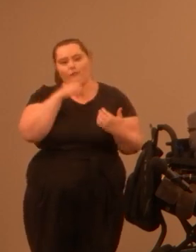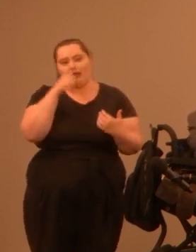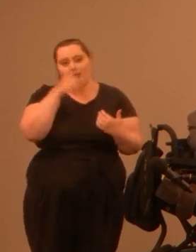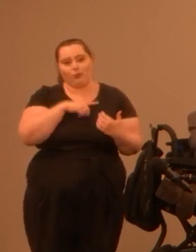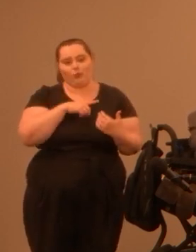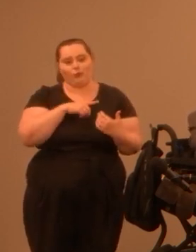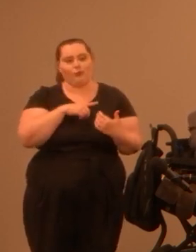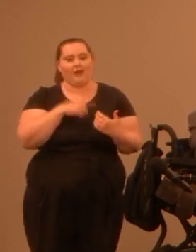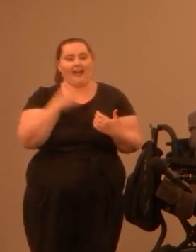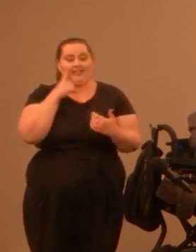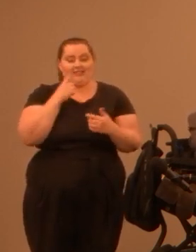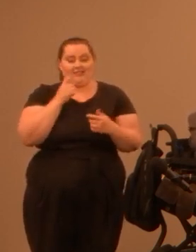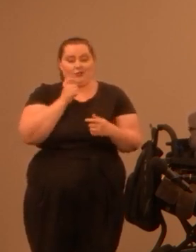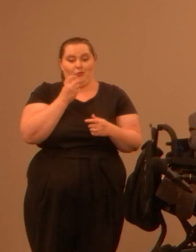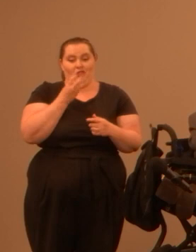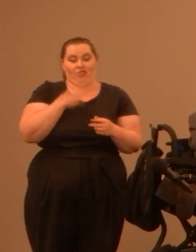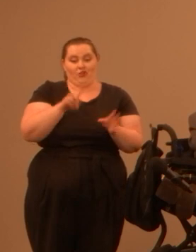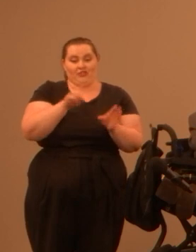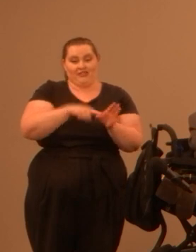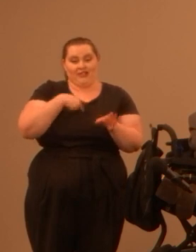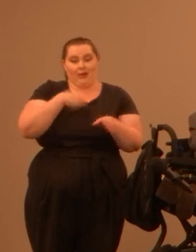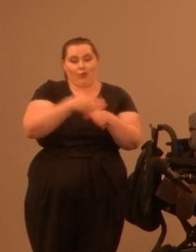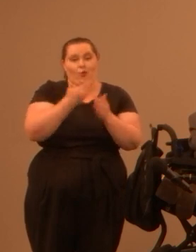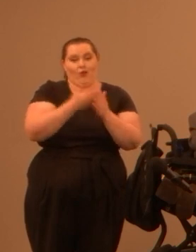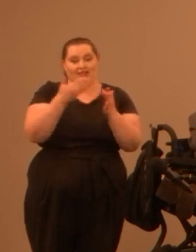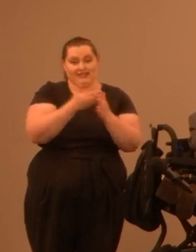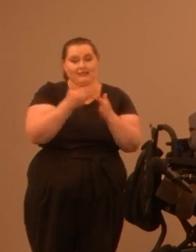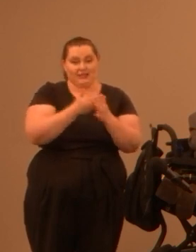30 years that I've been working on accessibility. But I haven't done it